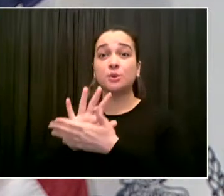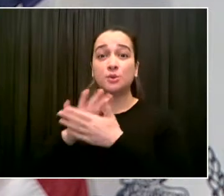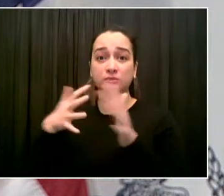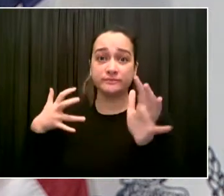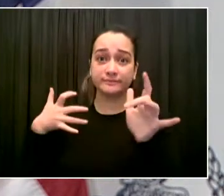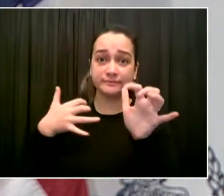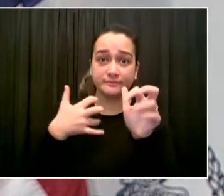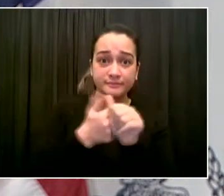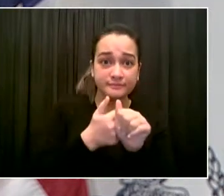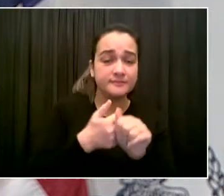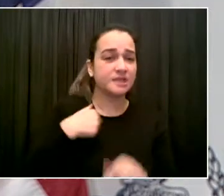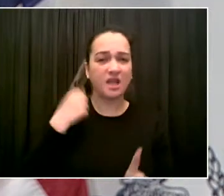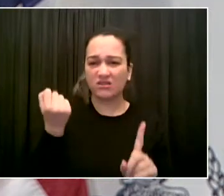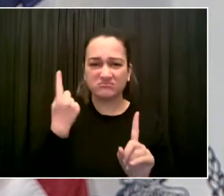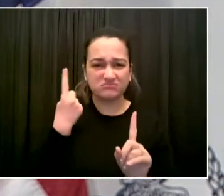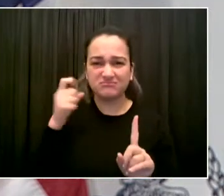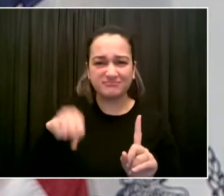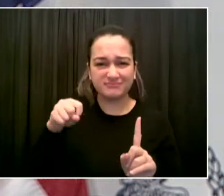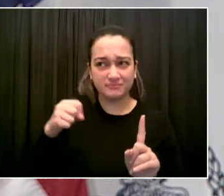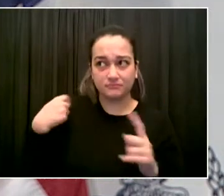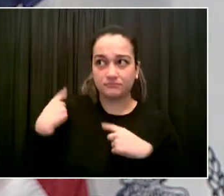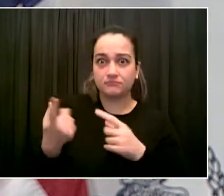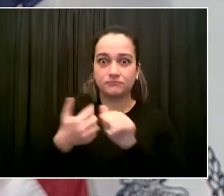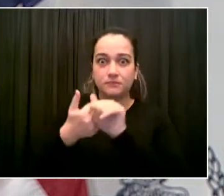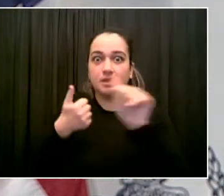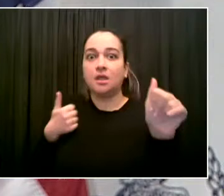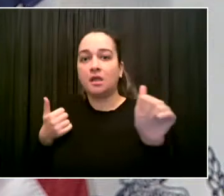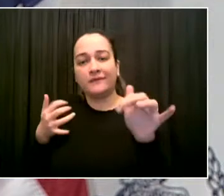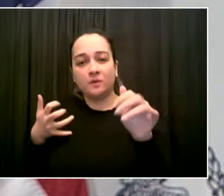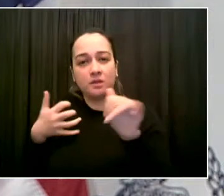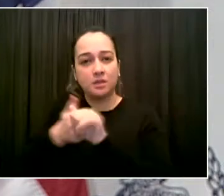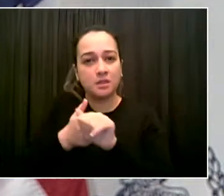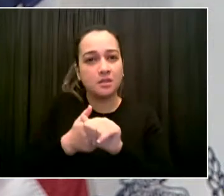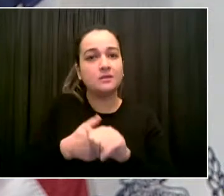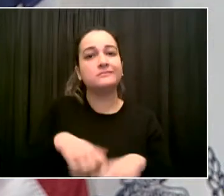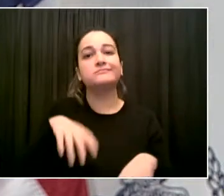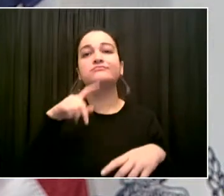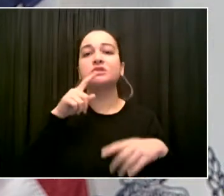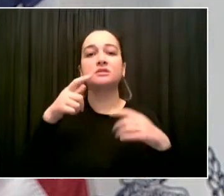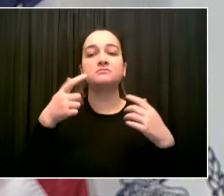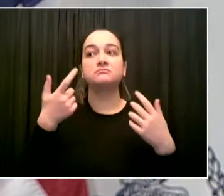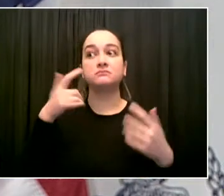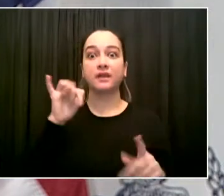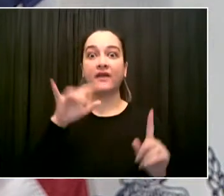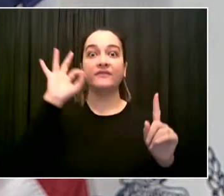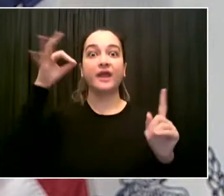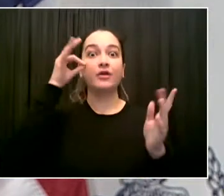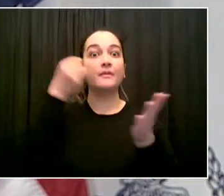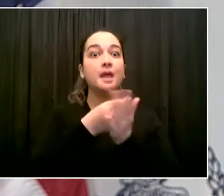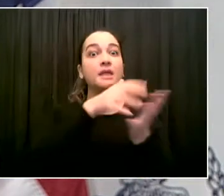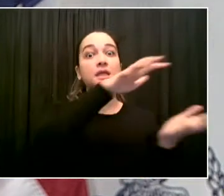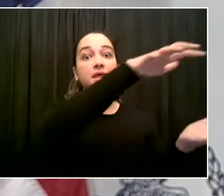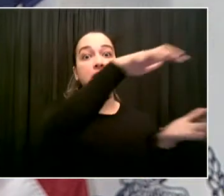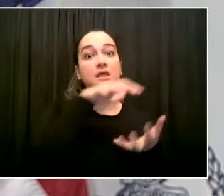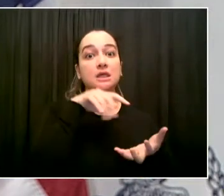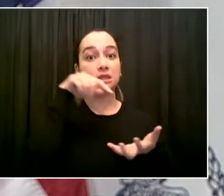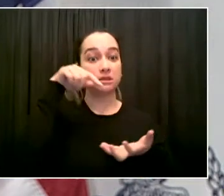REACH AS MANY KIDS AS NEEDED. WE ARE WWRKOIING ON THE PLAN RIGHT NOW. WE WANT MORE TO